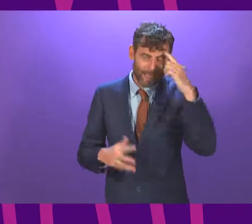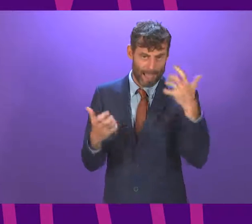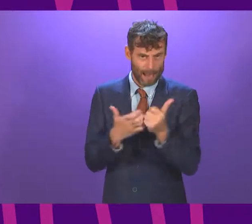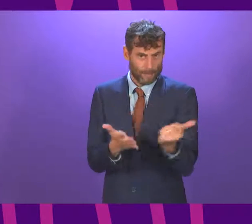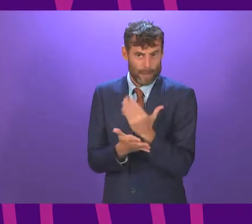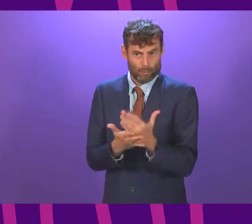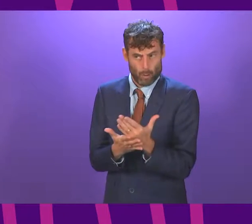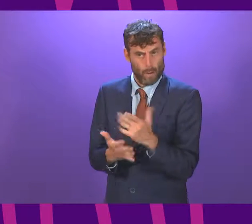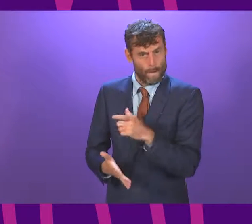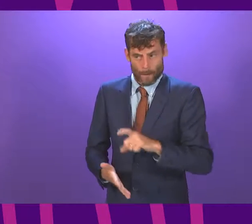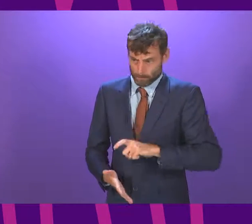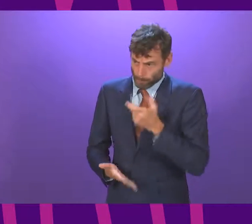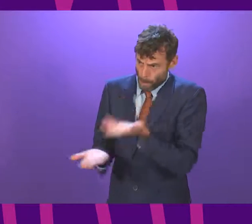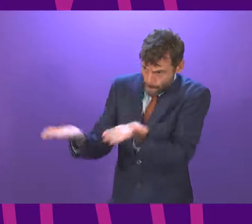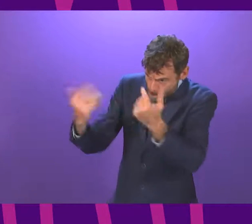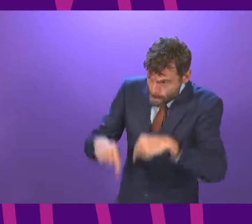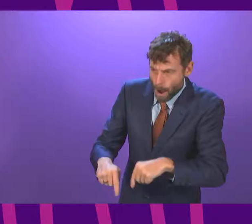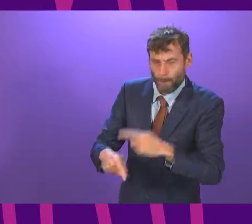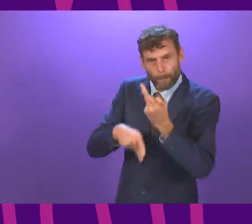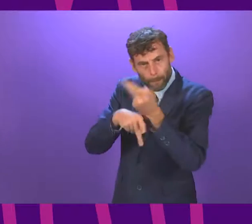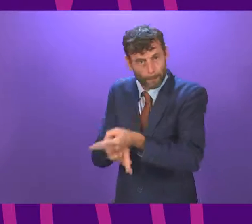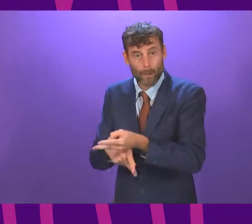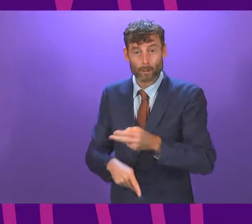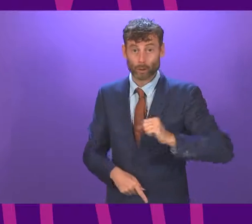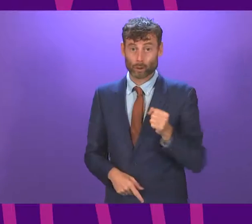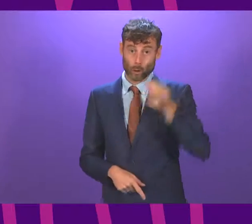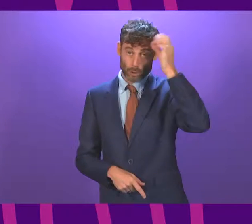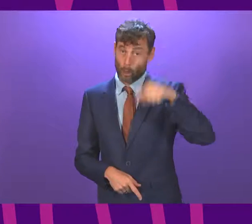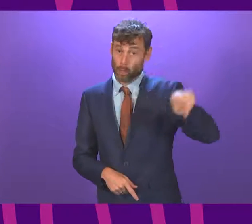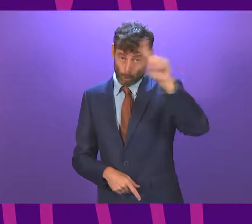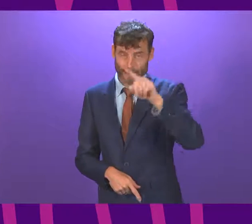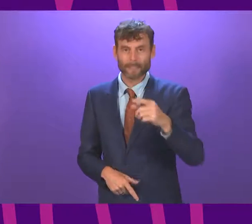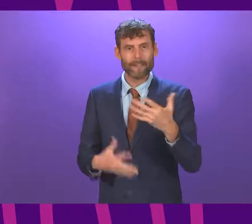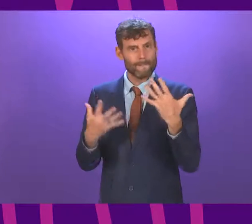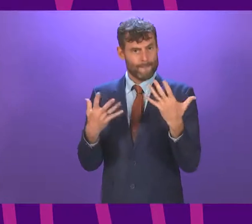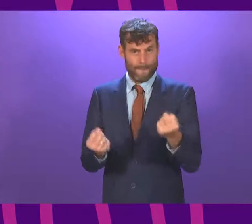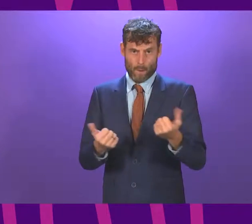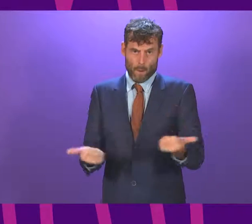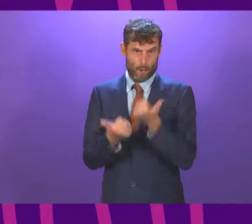Scottish local authorities are already welcoming people arriving under the Afghan relocations and